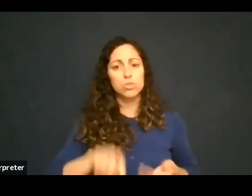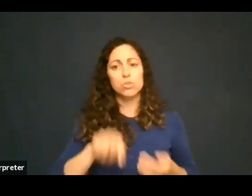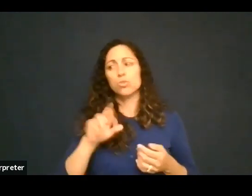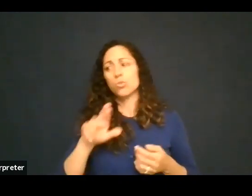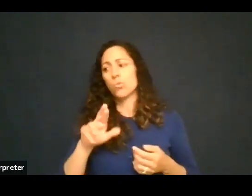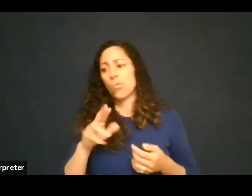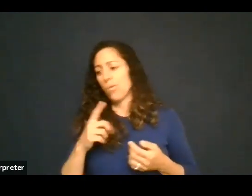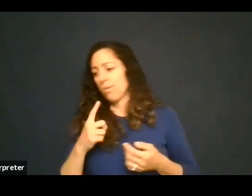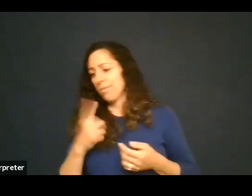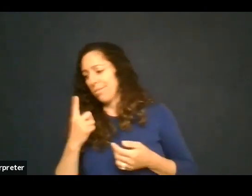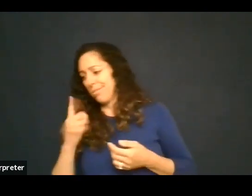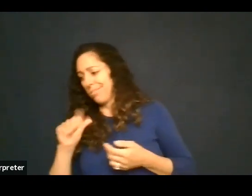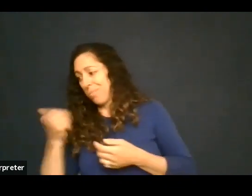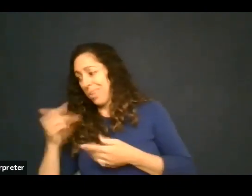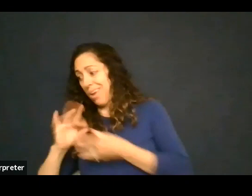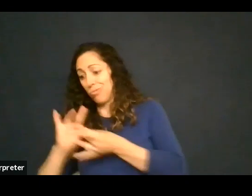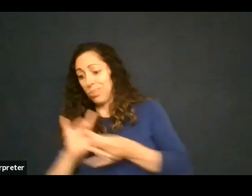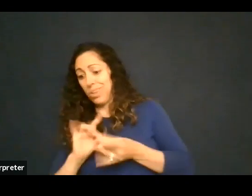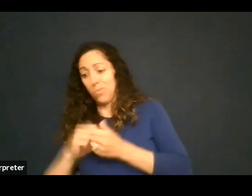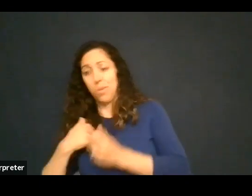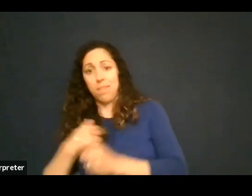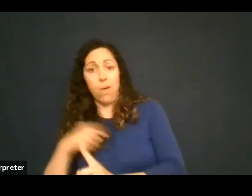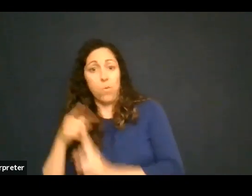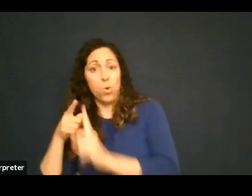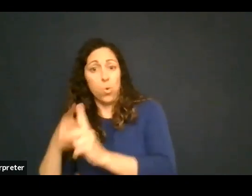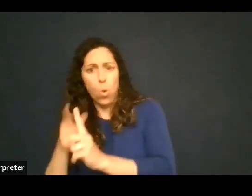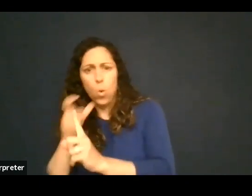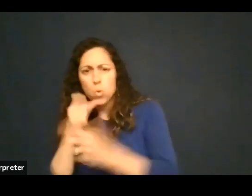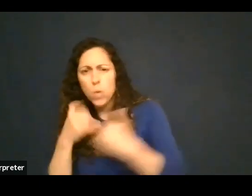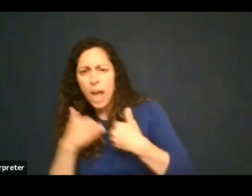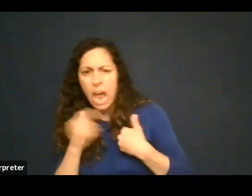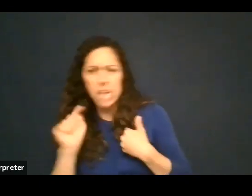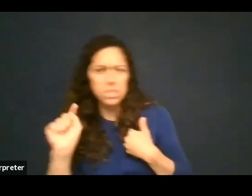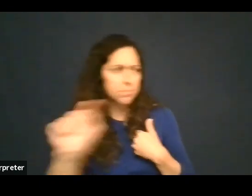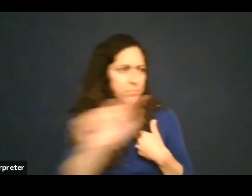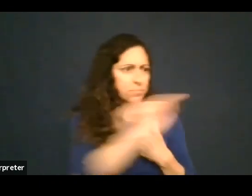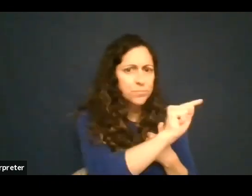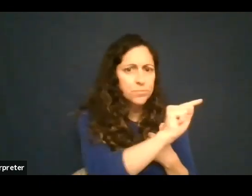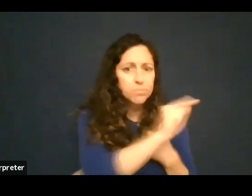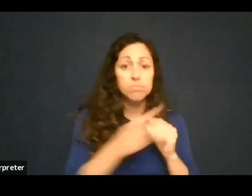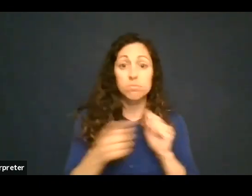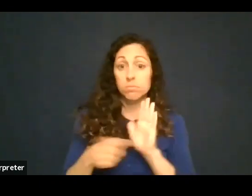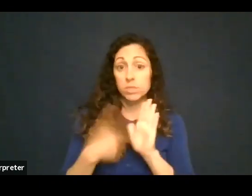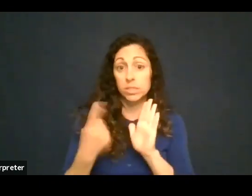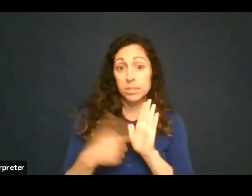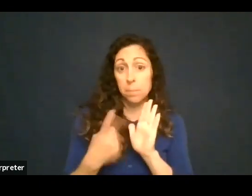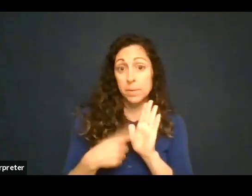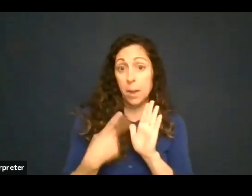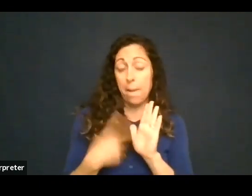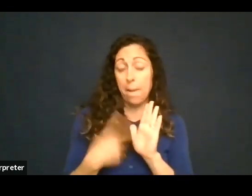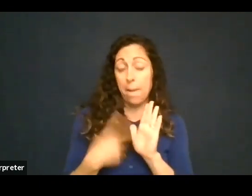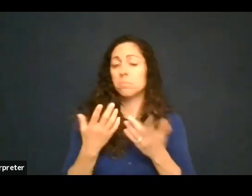And sometimes, you'd be surprised. Your own employer-- especially if you work for a big corporation--